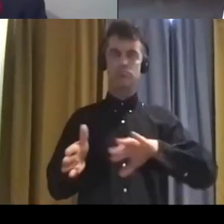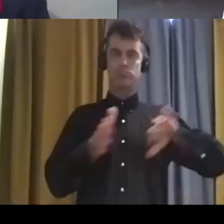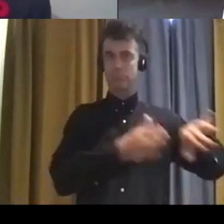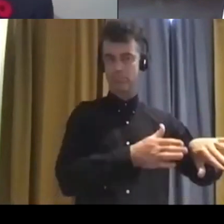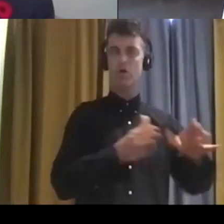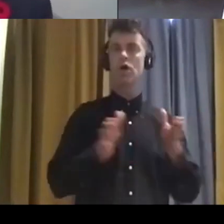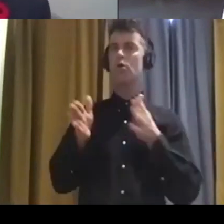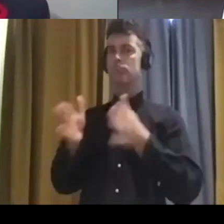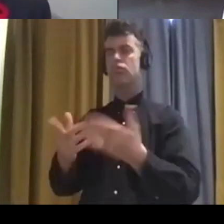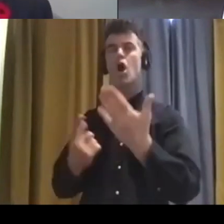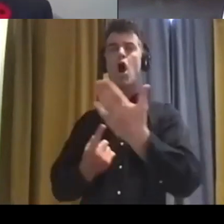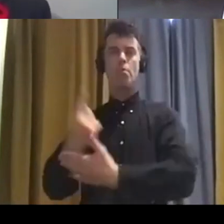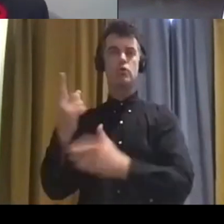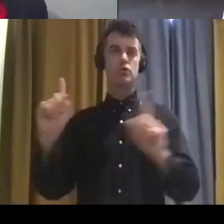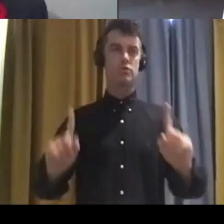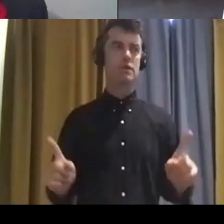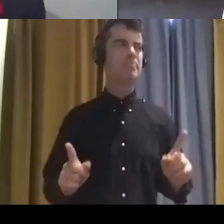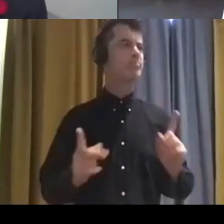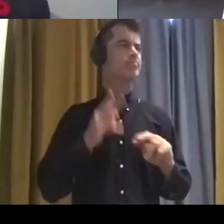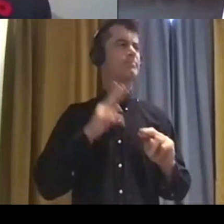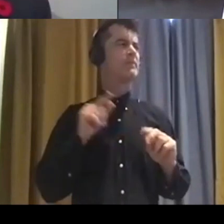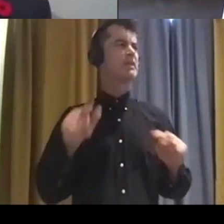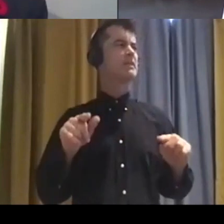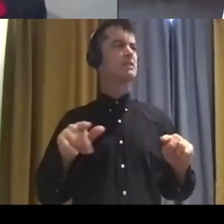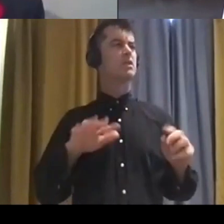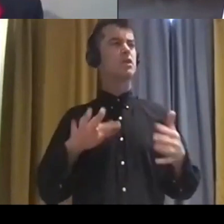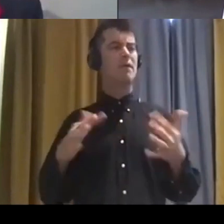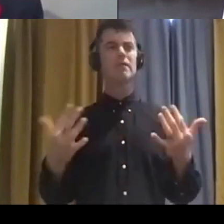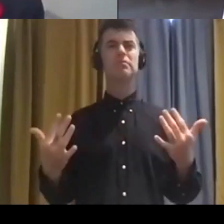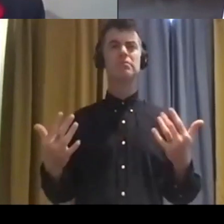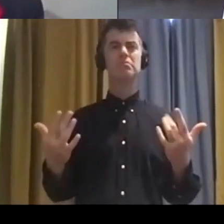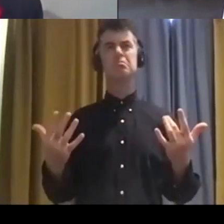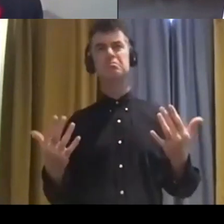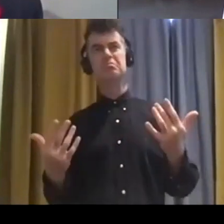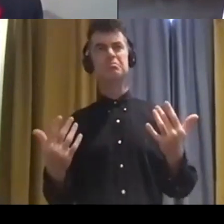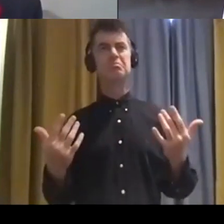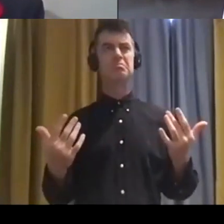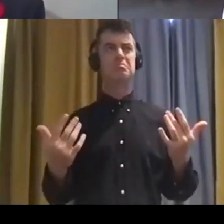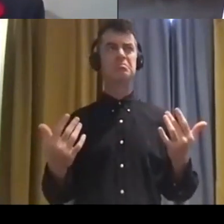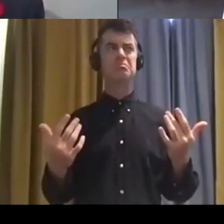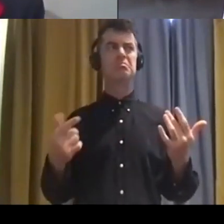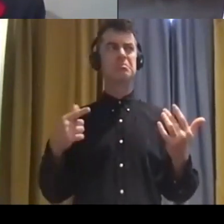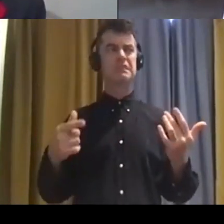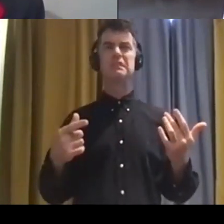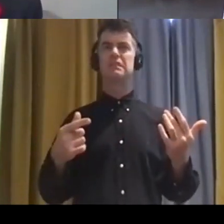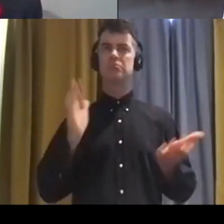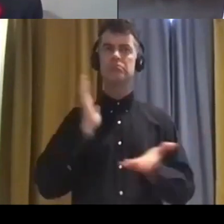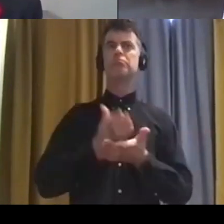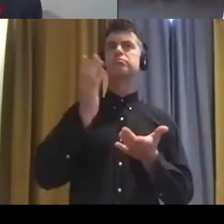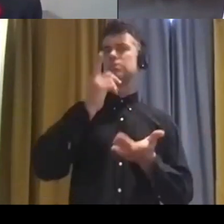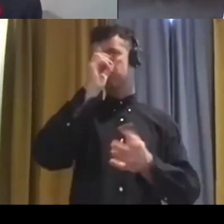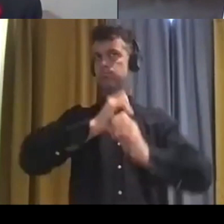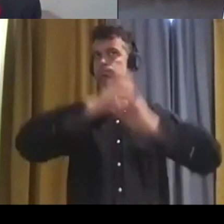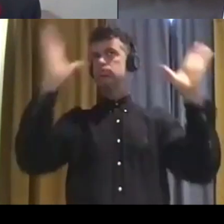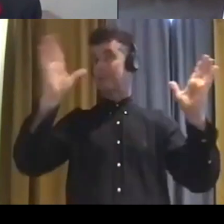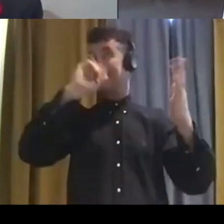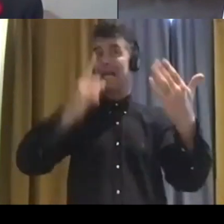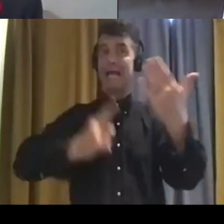And if this kind of convergence can happen and does happen, the the kind of the bringing